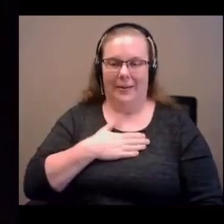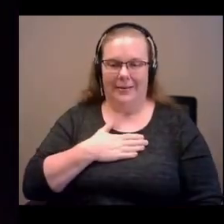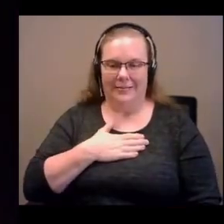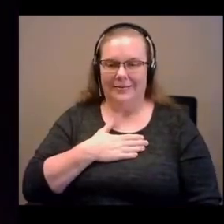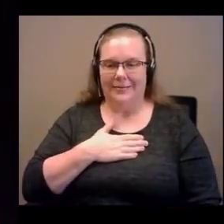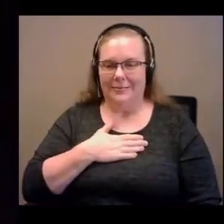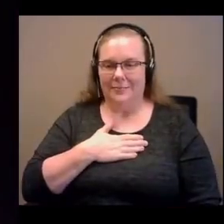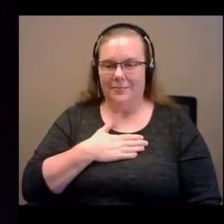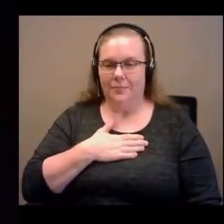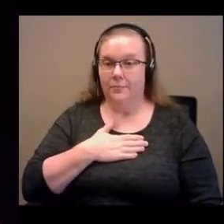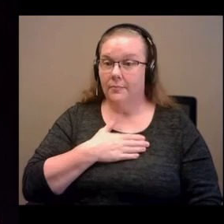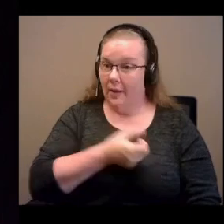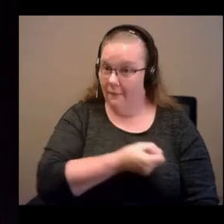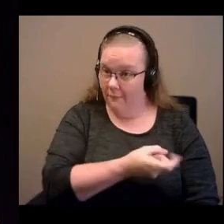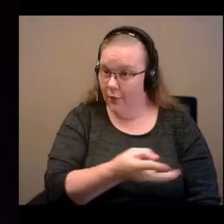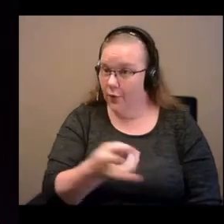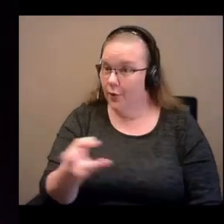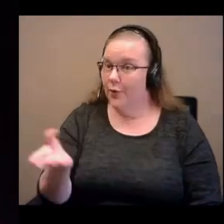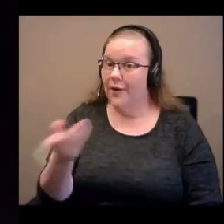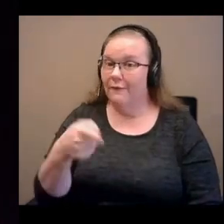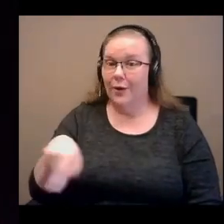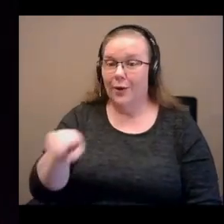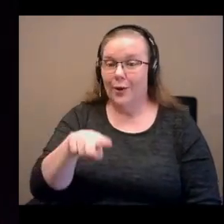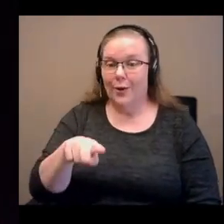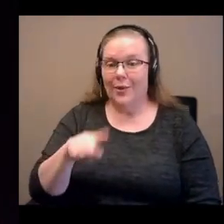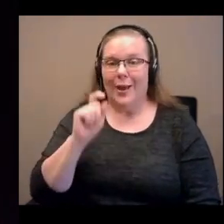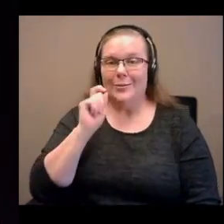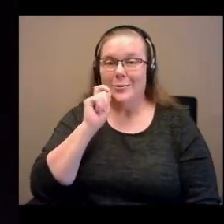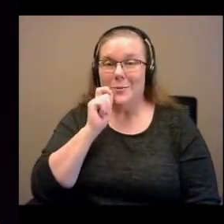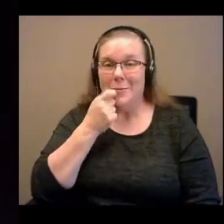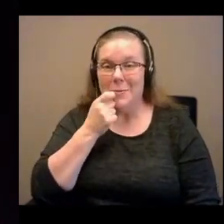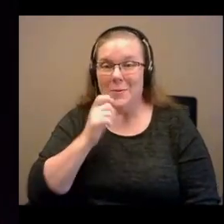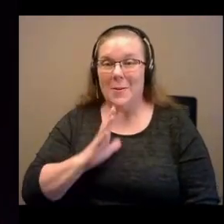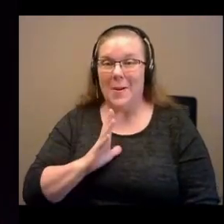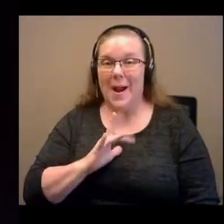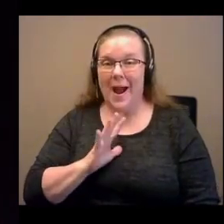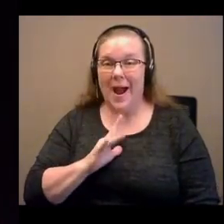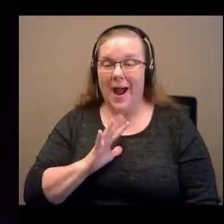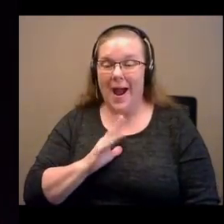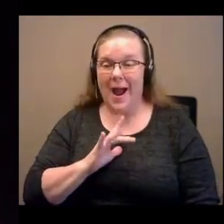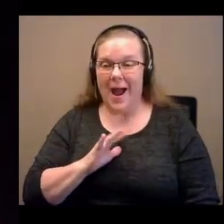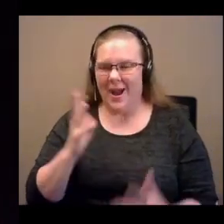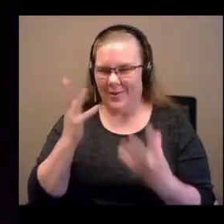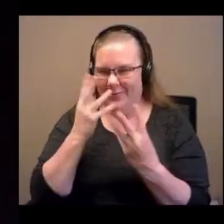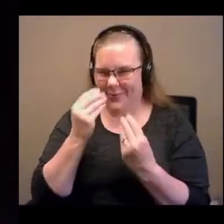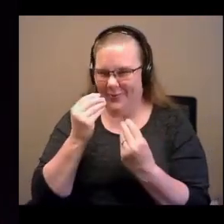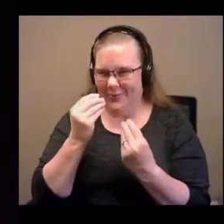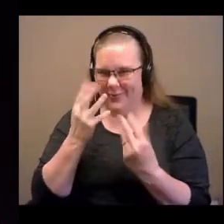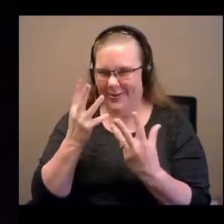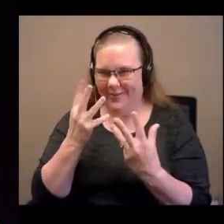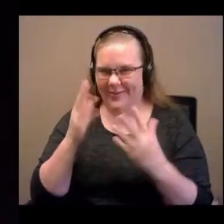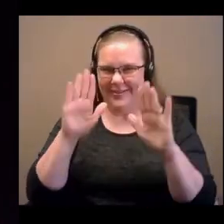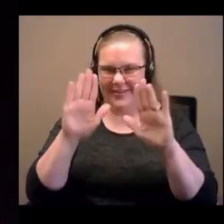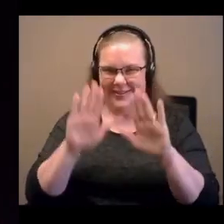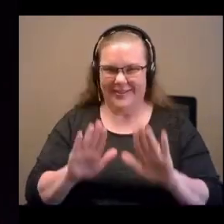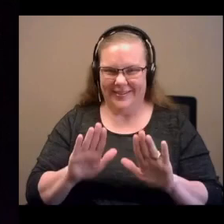Quite a few of you this year, which is a very cool, great, lovely thing to see. But